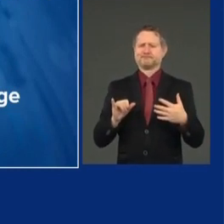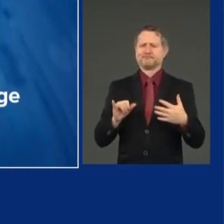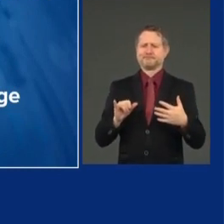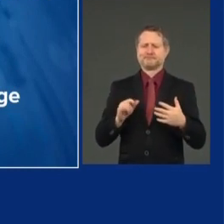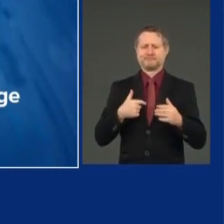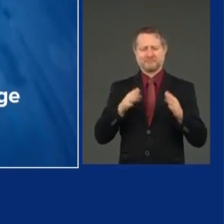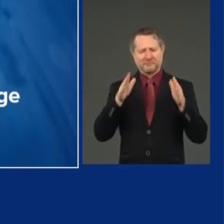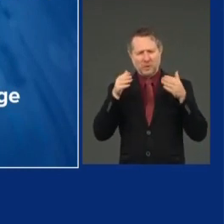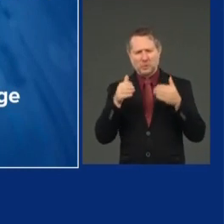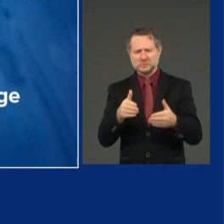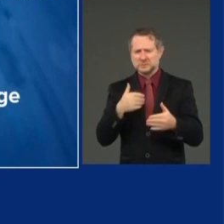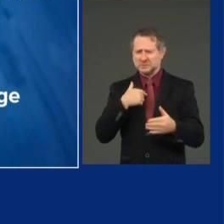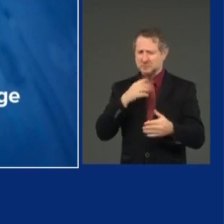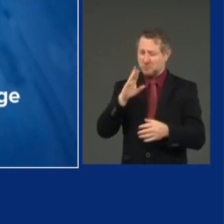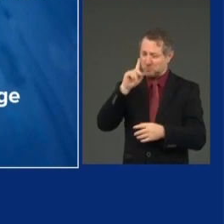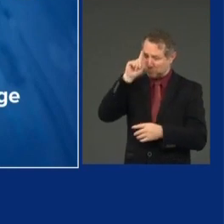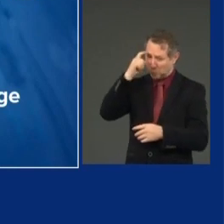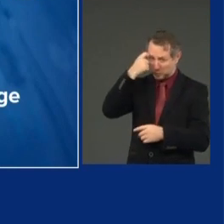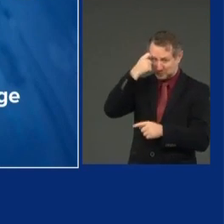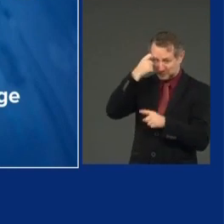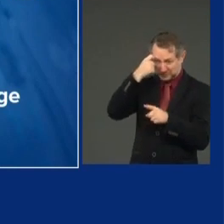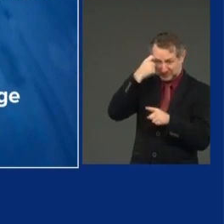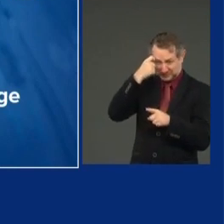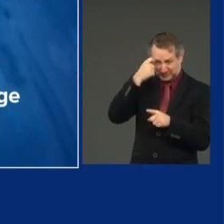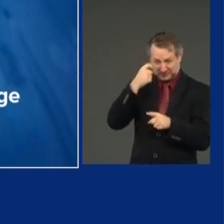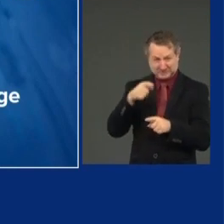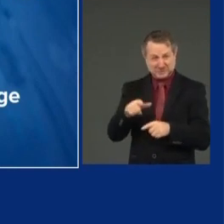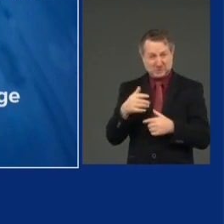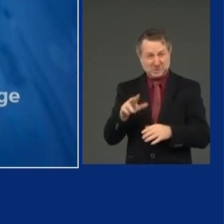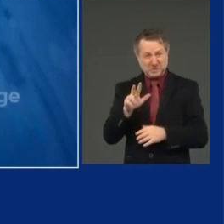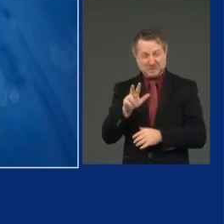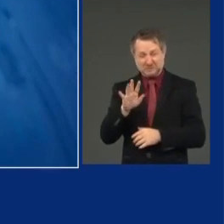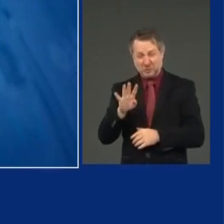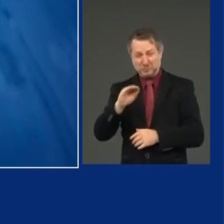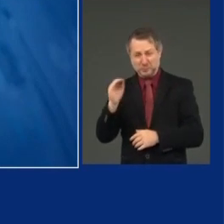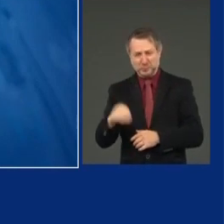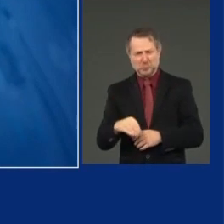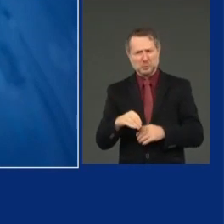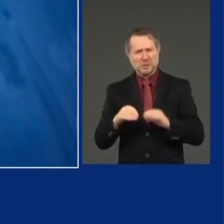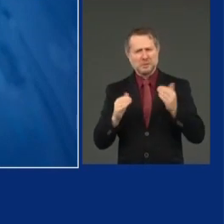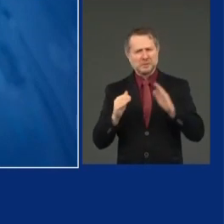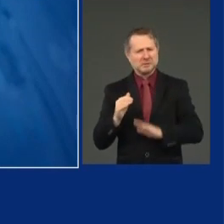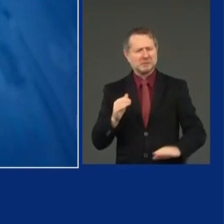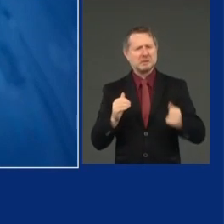NEW YORK CITY OVERALL NUMBER.